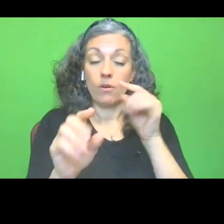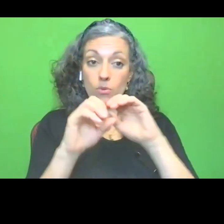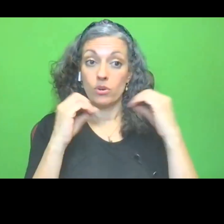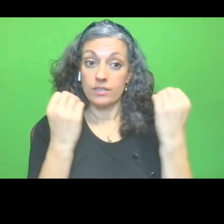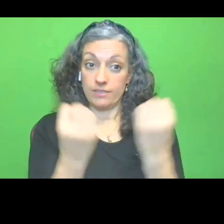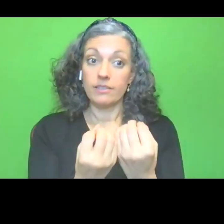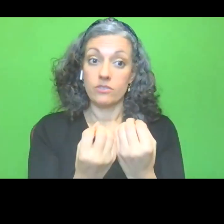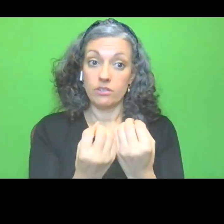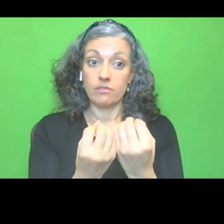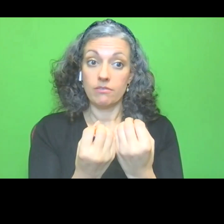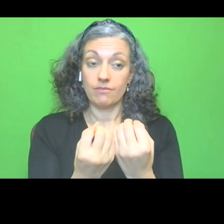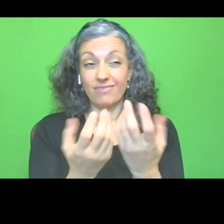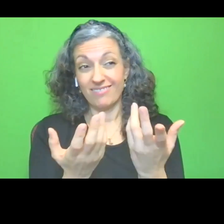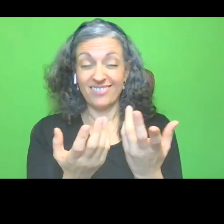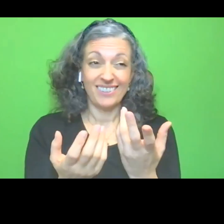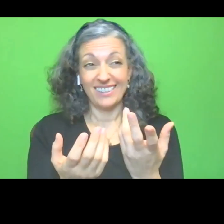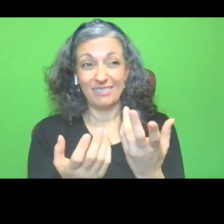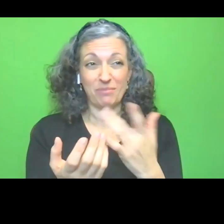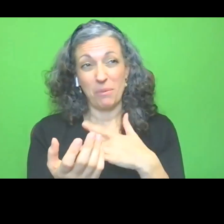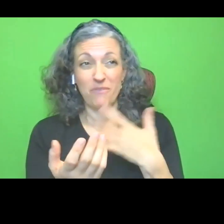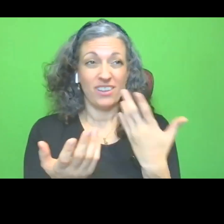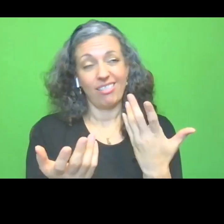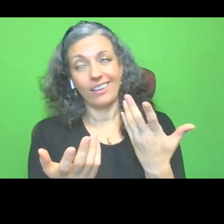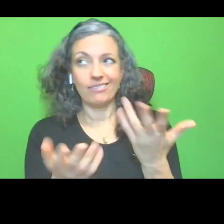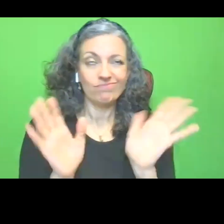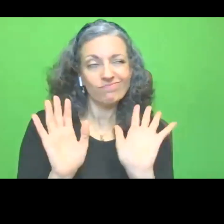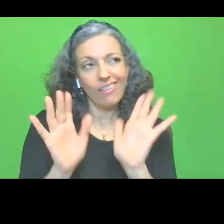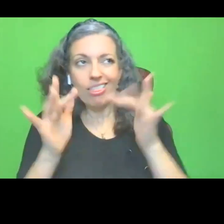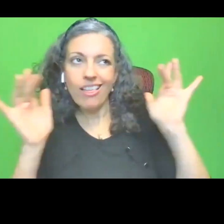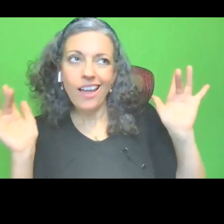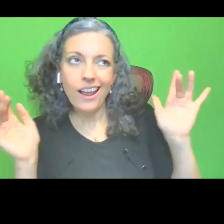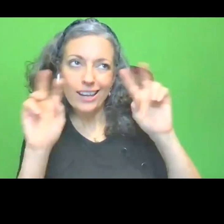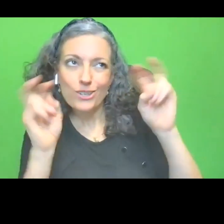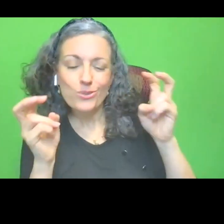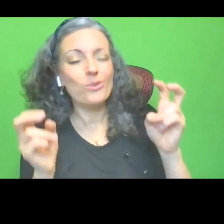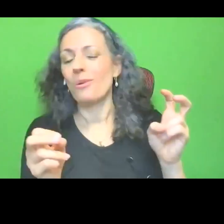That sounds maybe a little bit soft and fluffy, but I think that's where you need to be.